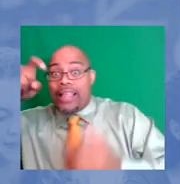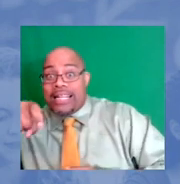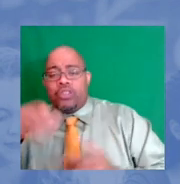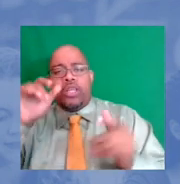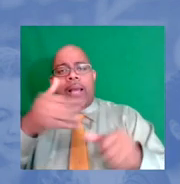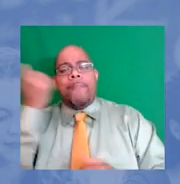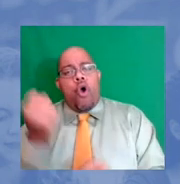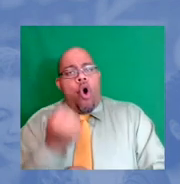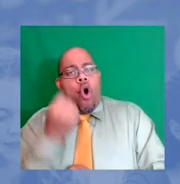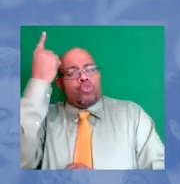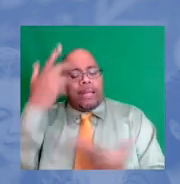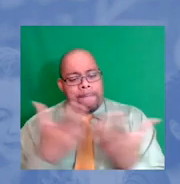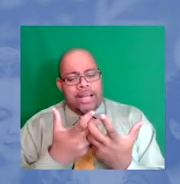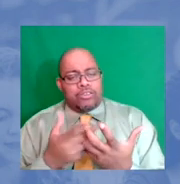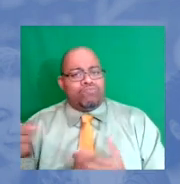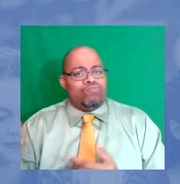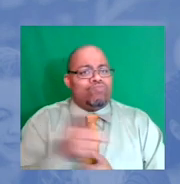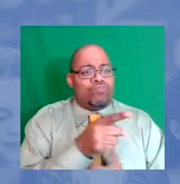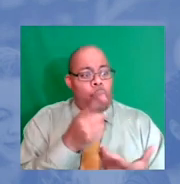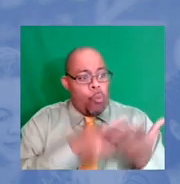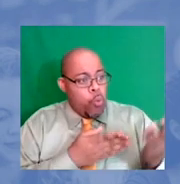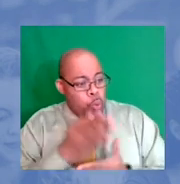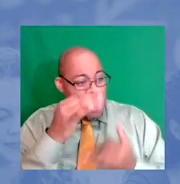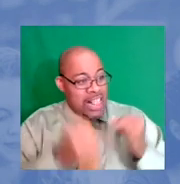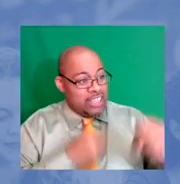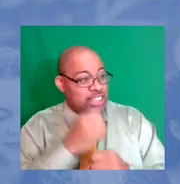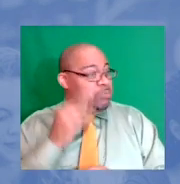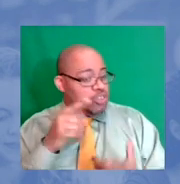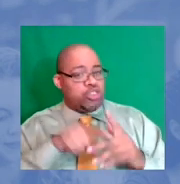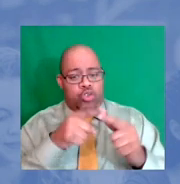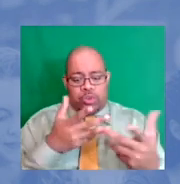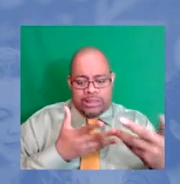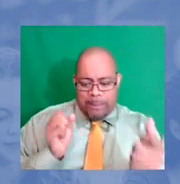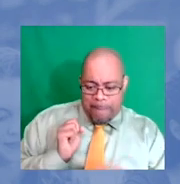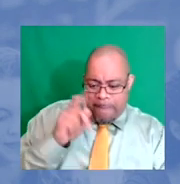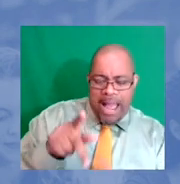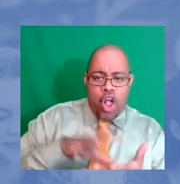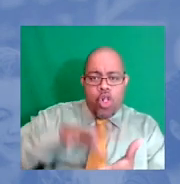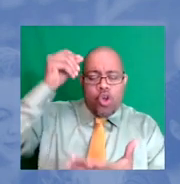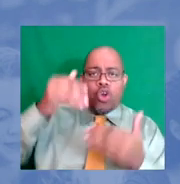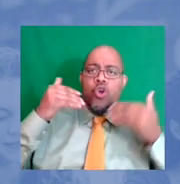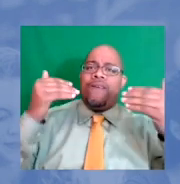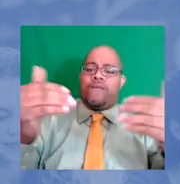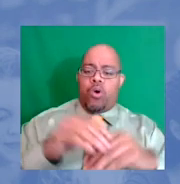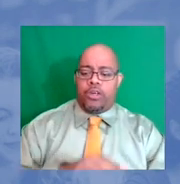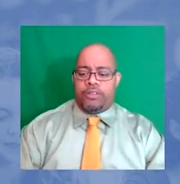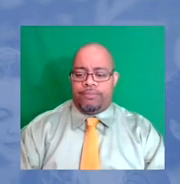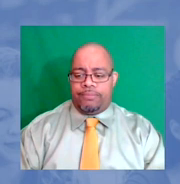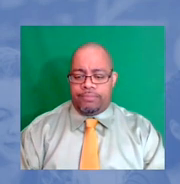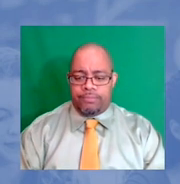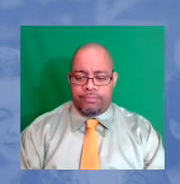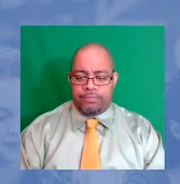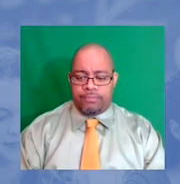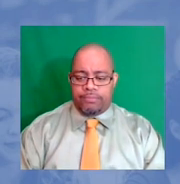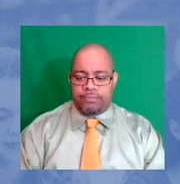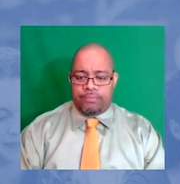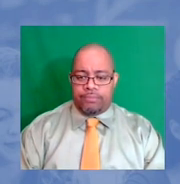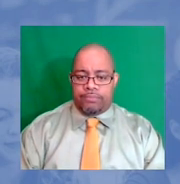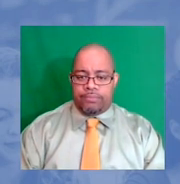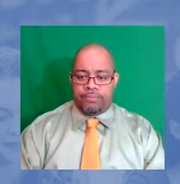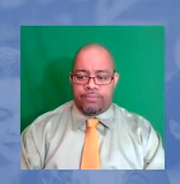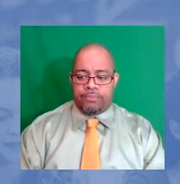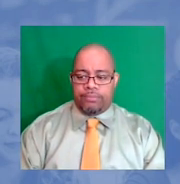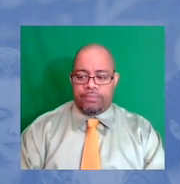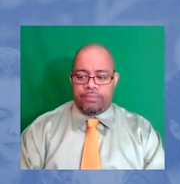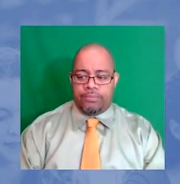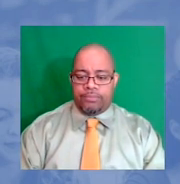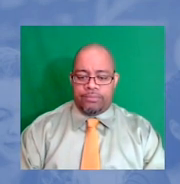WHAT THEY'VE BEEN THROUGH THE PAST YEAR AS THEY START TO REENGAGE LEARNING GOING FORWARD.